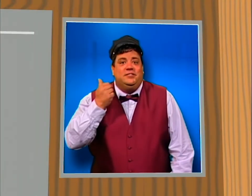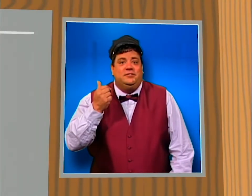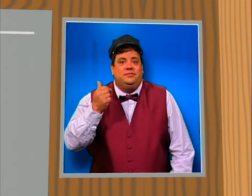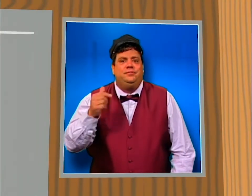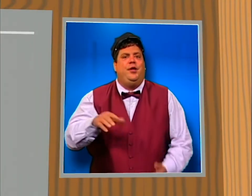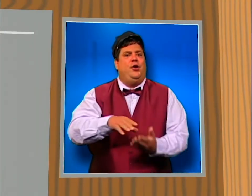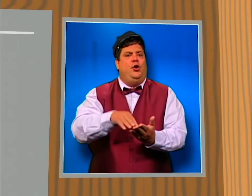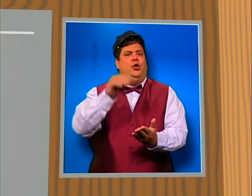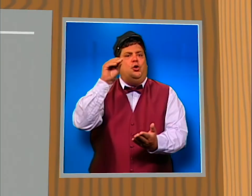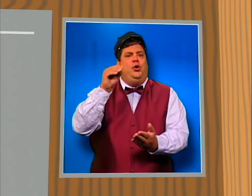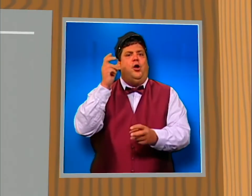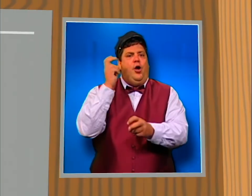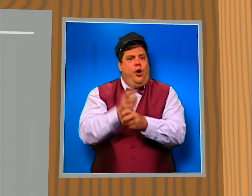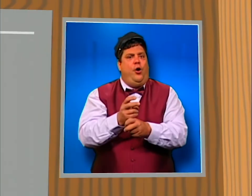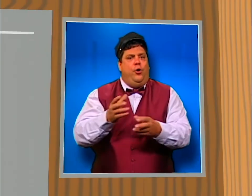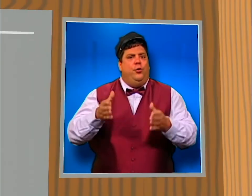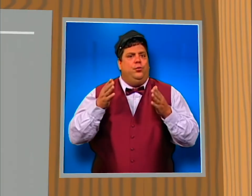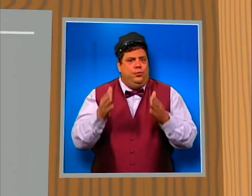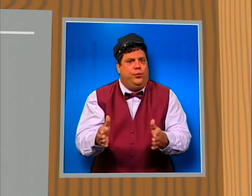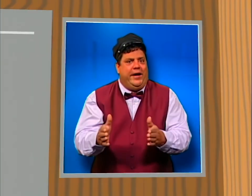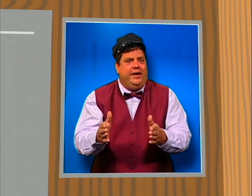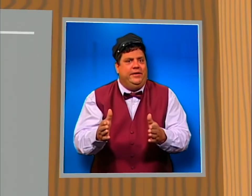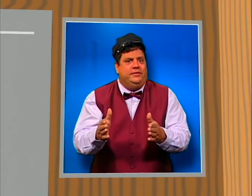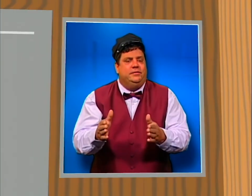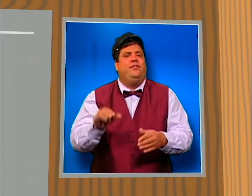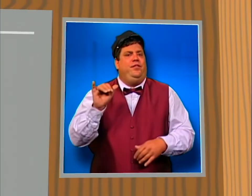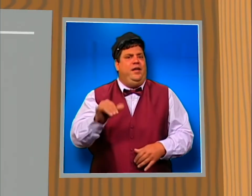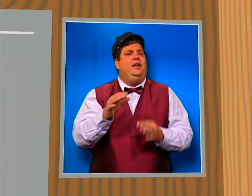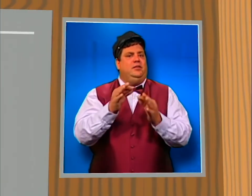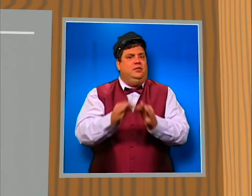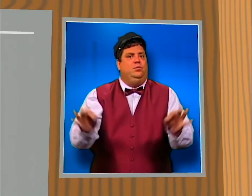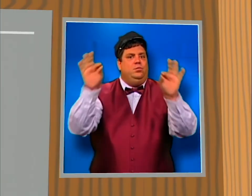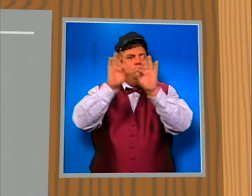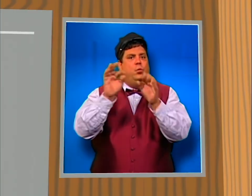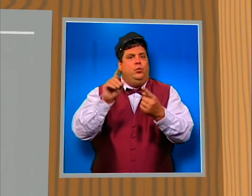THERE'S WATER ALL OVER THE FLOOR. WOW, YOU'LL SEE.